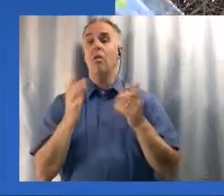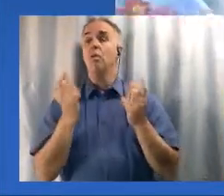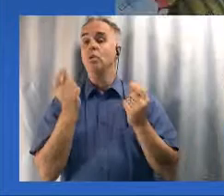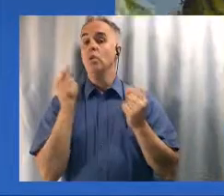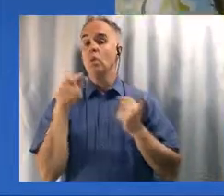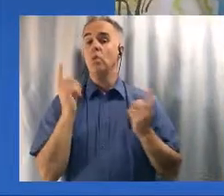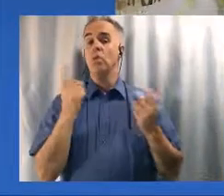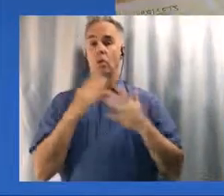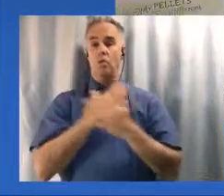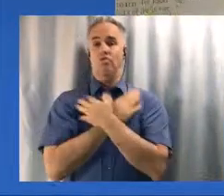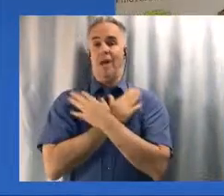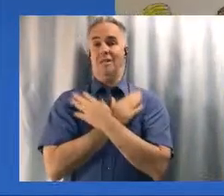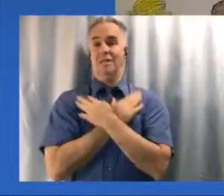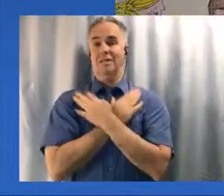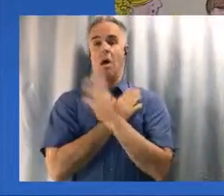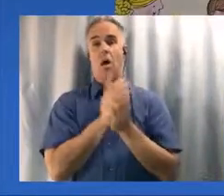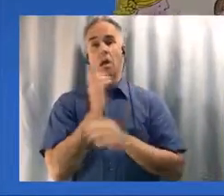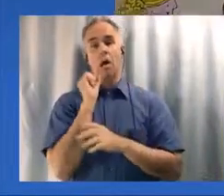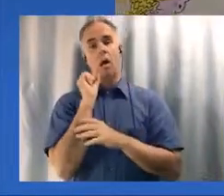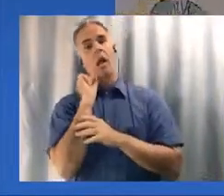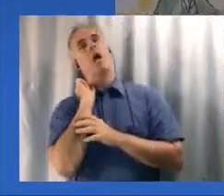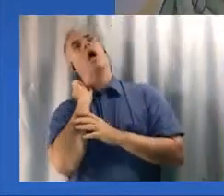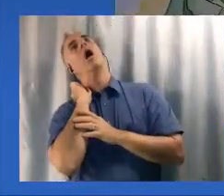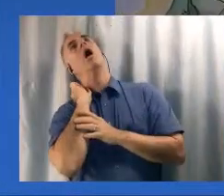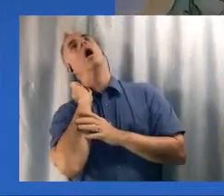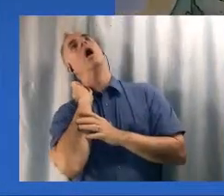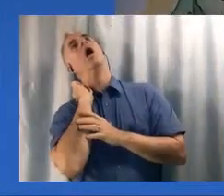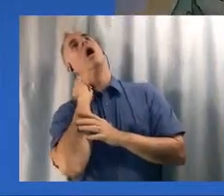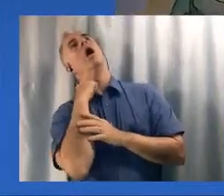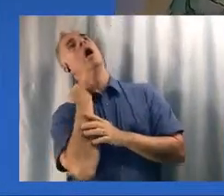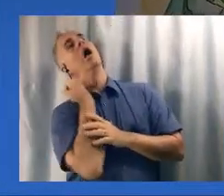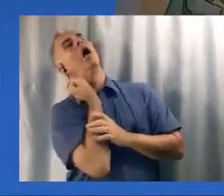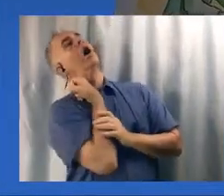to rest them on their backs.